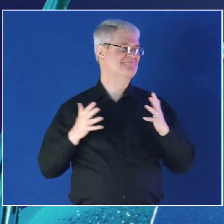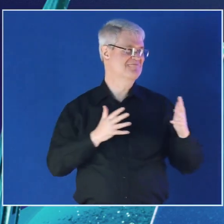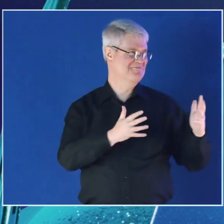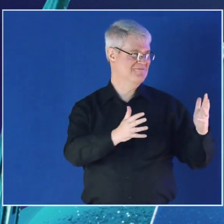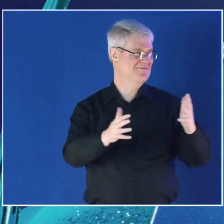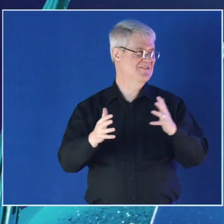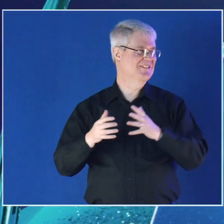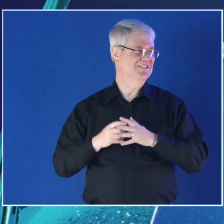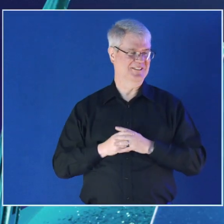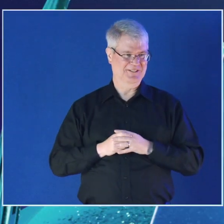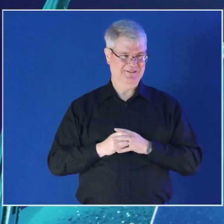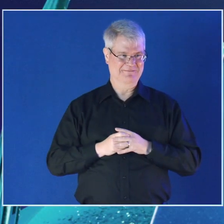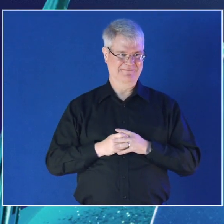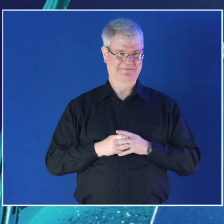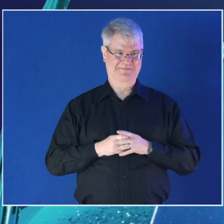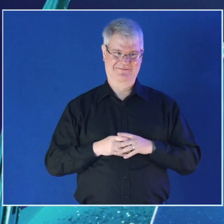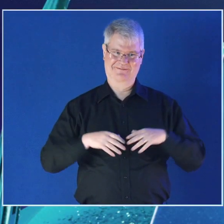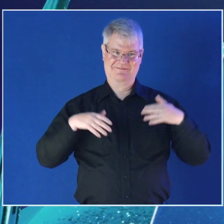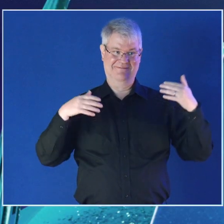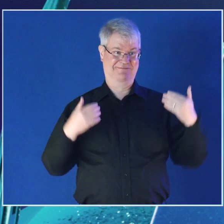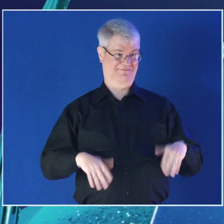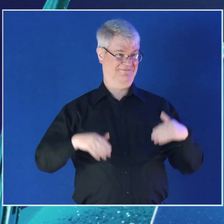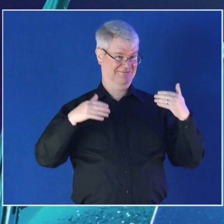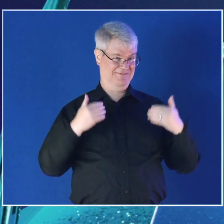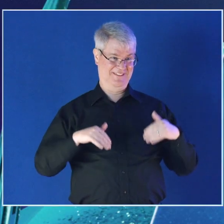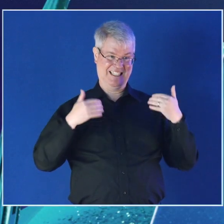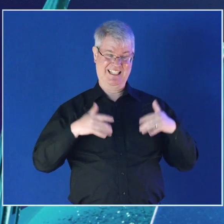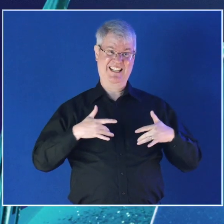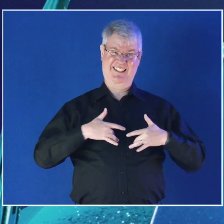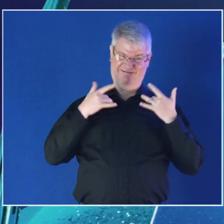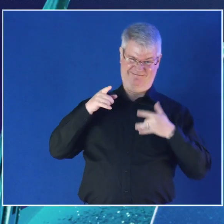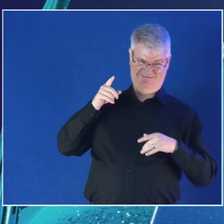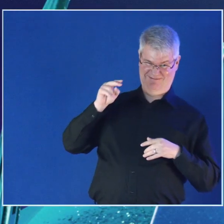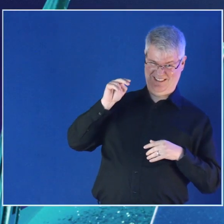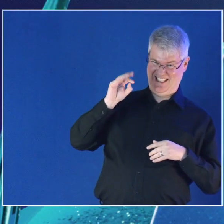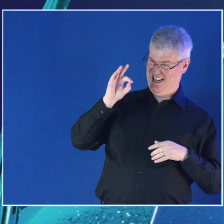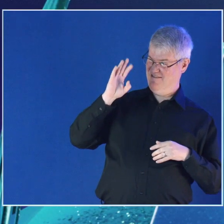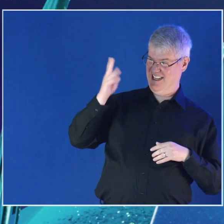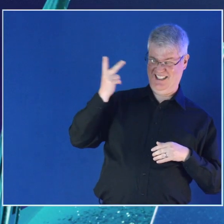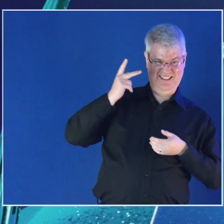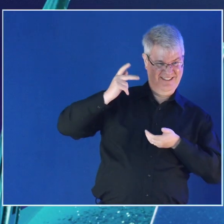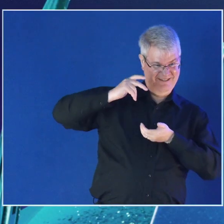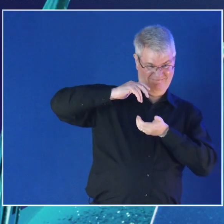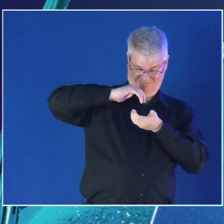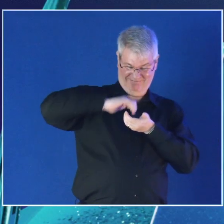I'm thrilled to be working with the NFB on this project. Also, just a huge shout-out to the M365 teams